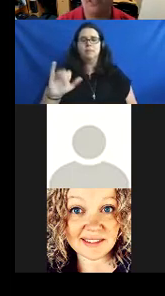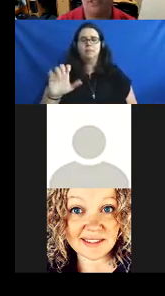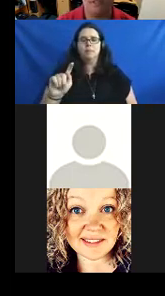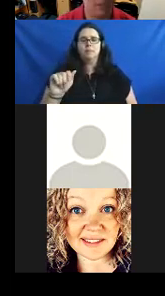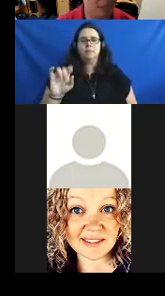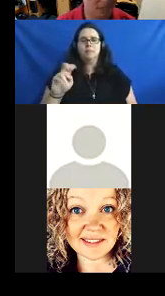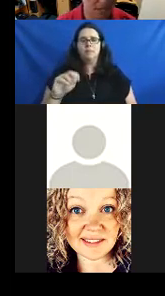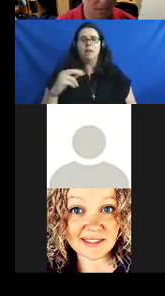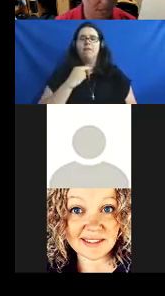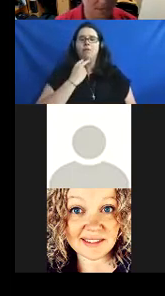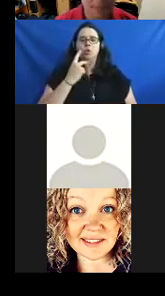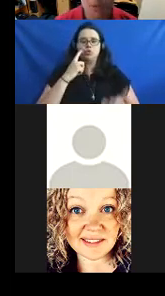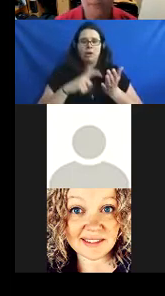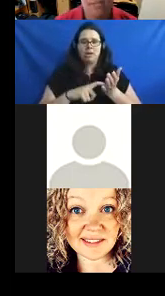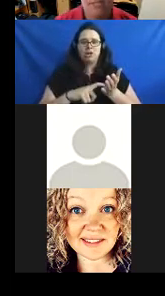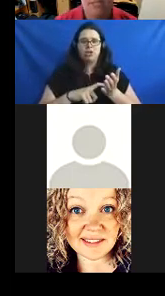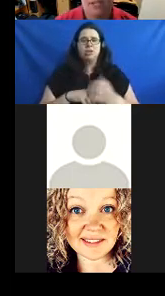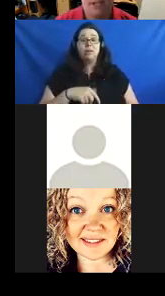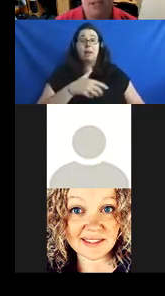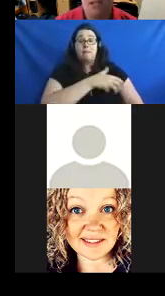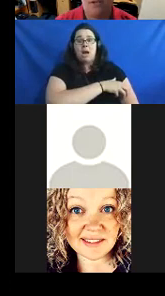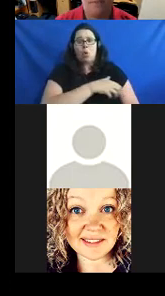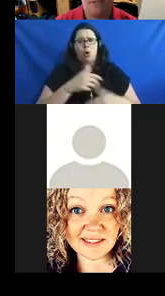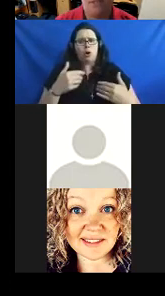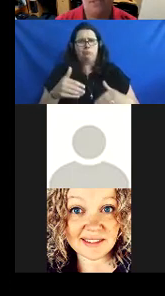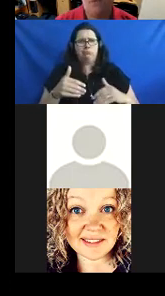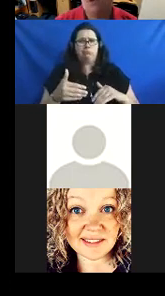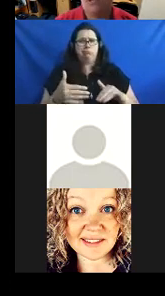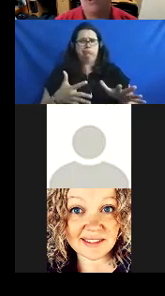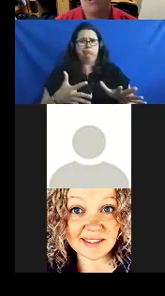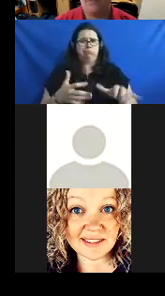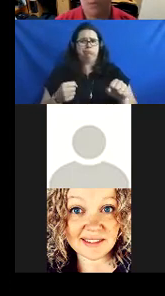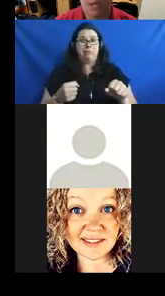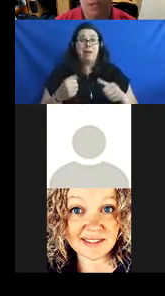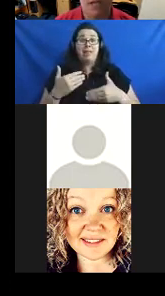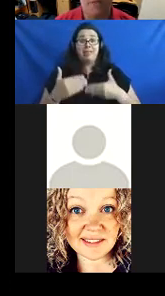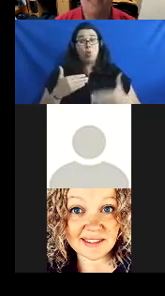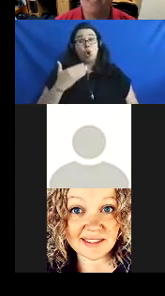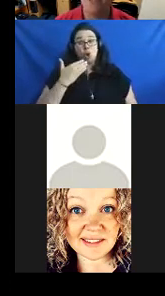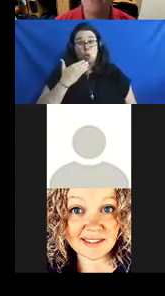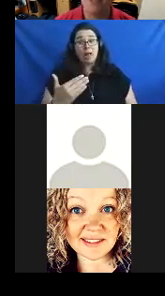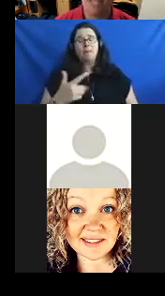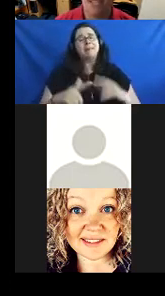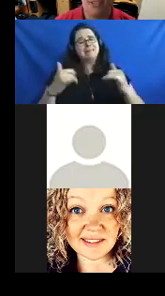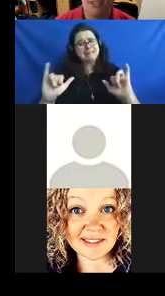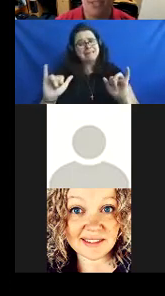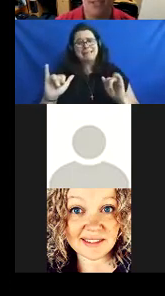THE POWER OF THESE HAS GOTTEN -- THEY WORK INCREDIBLY WELL, BUT THEY STILL HAVE LIMITATIONS.